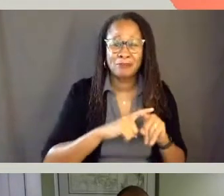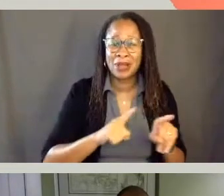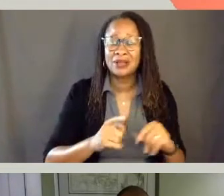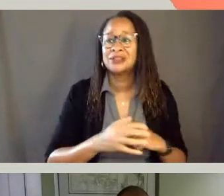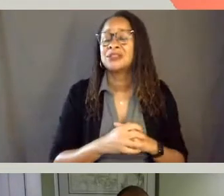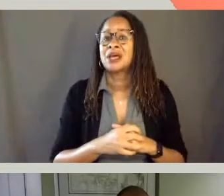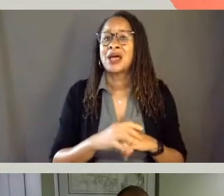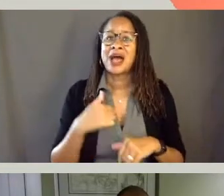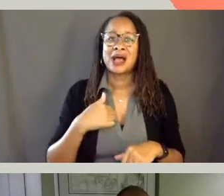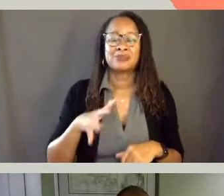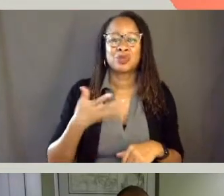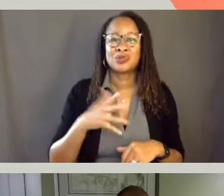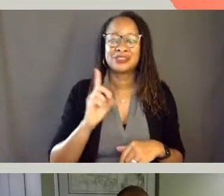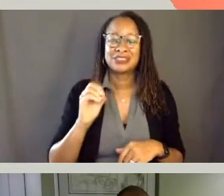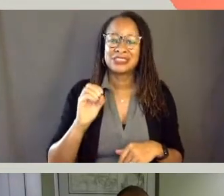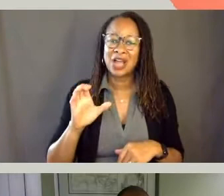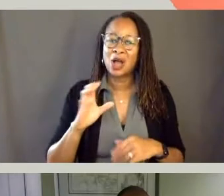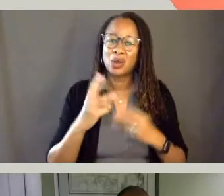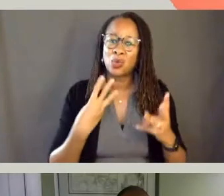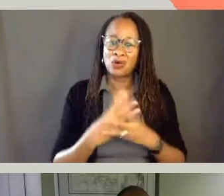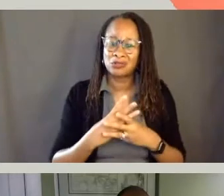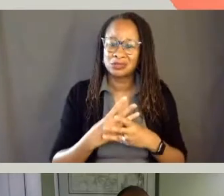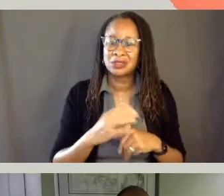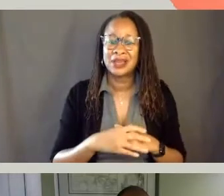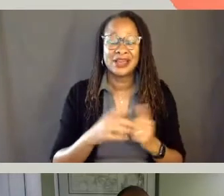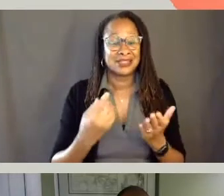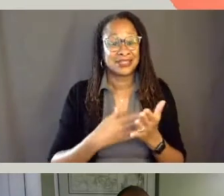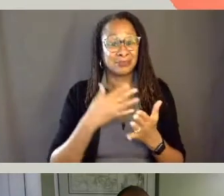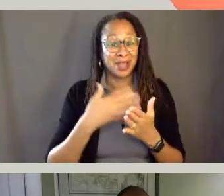sort of the documentary world at times is kind of